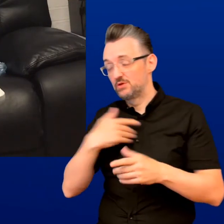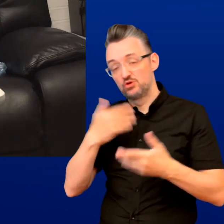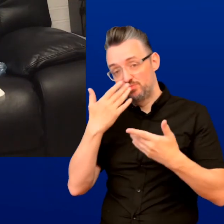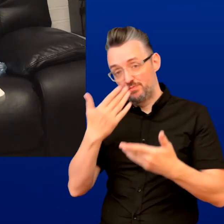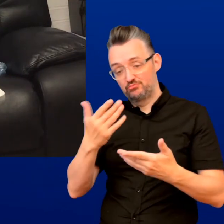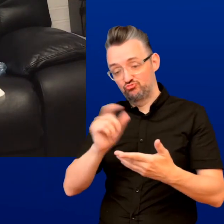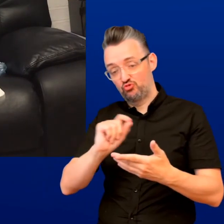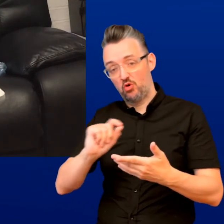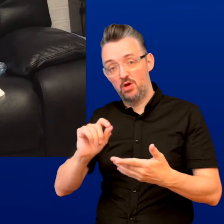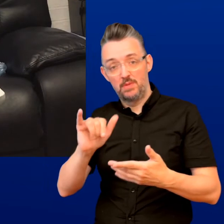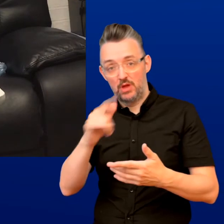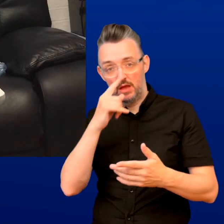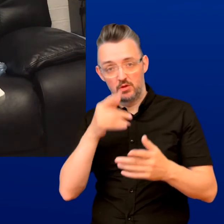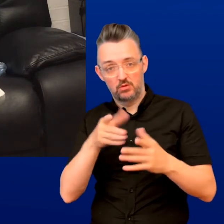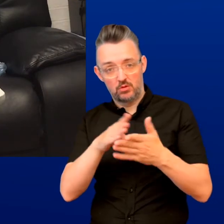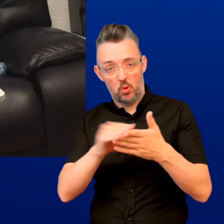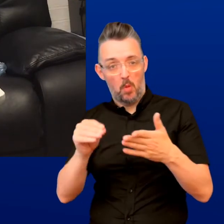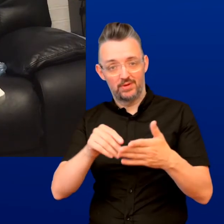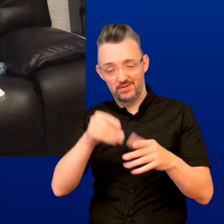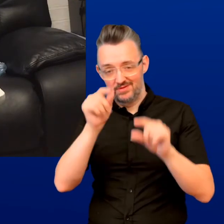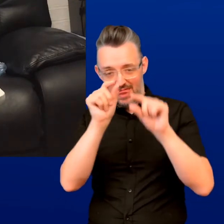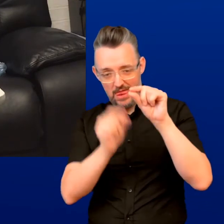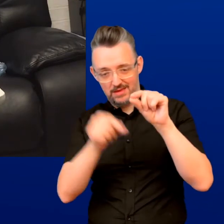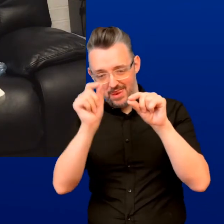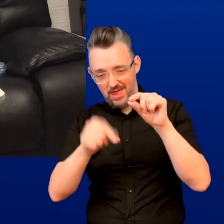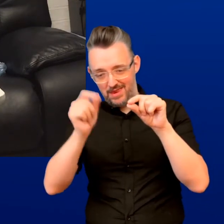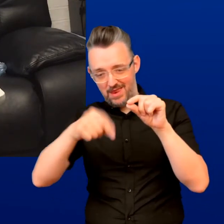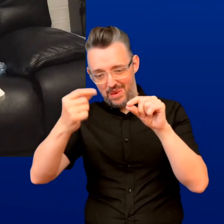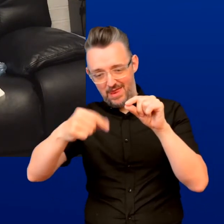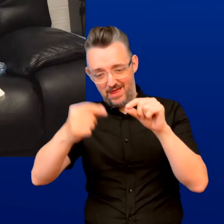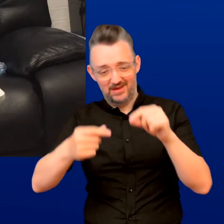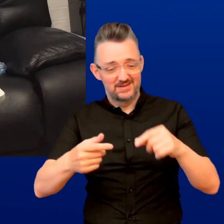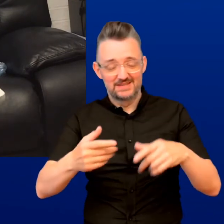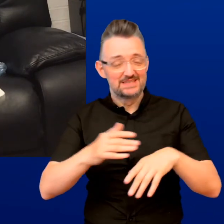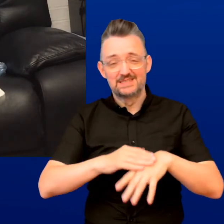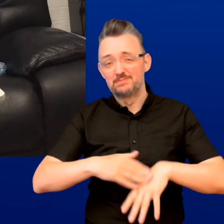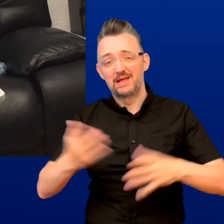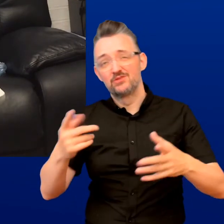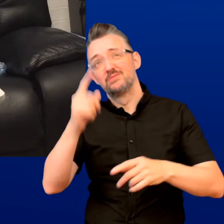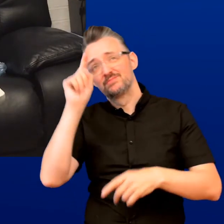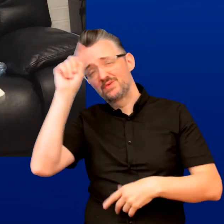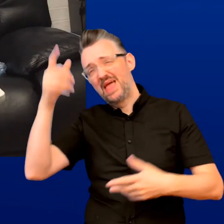that you might want to do on the sides of your bow